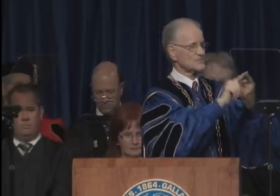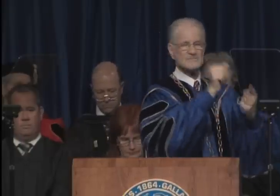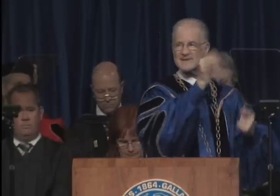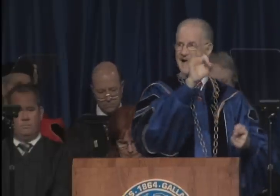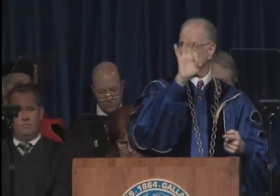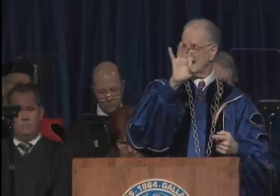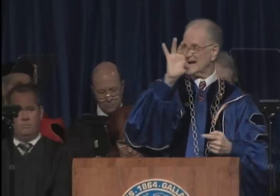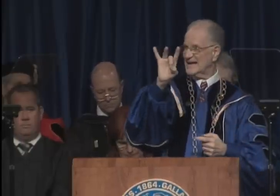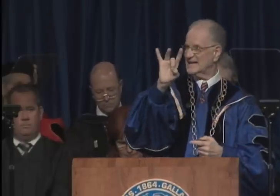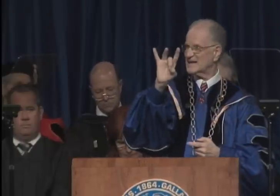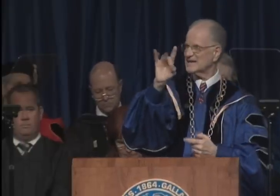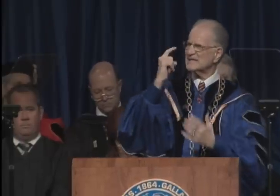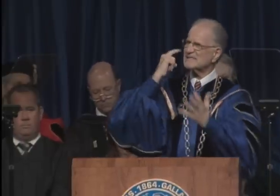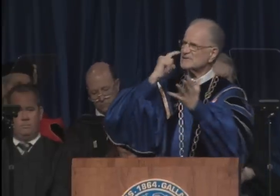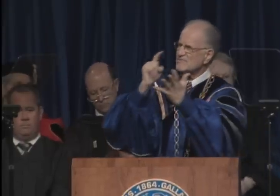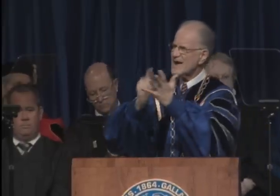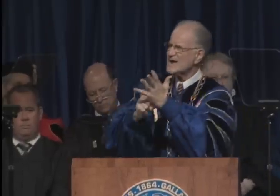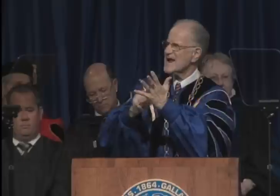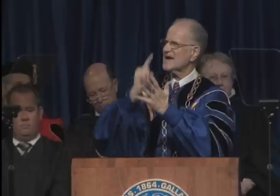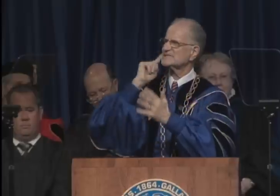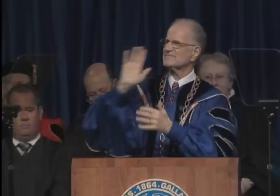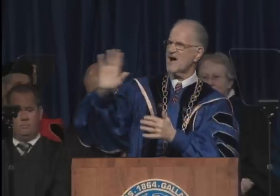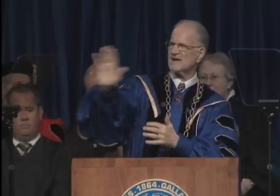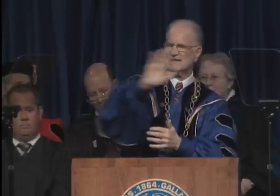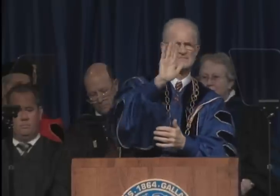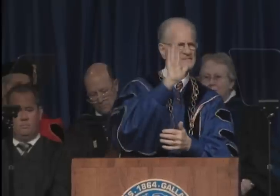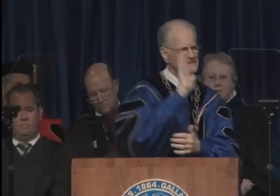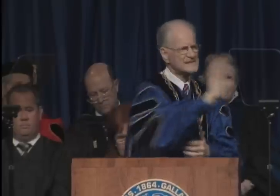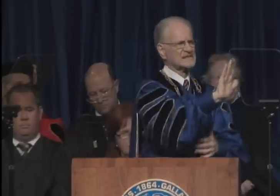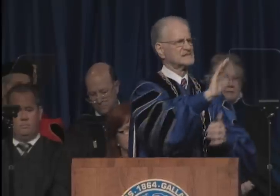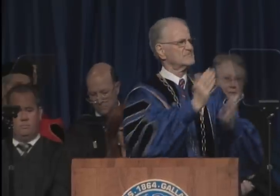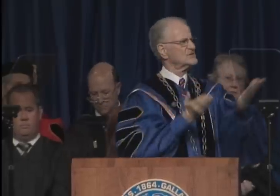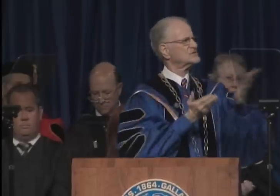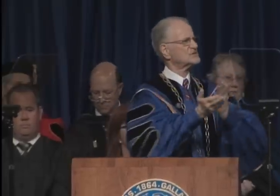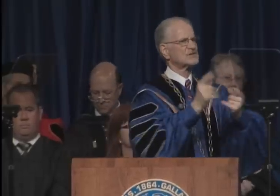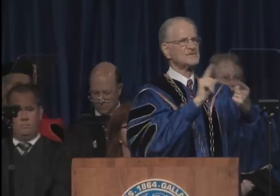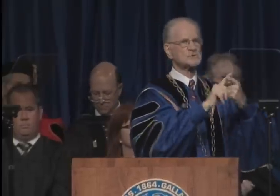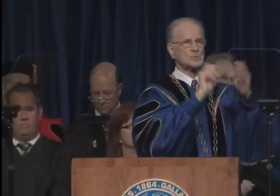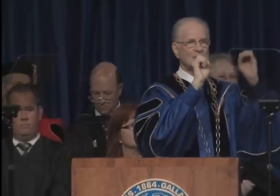for 1997-1998, is recognized for his service